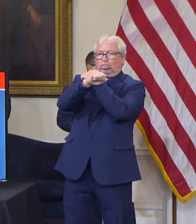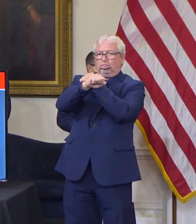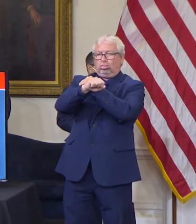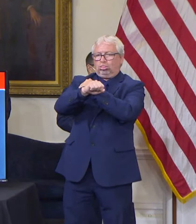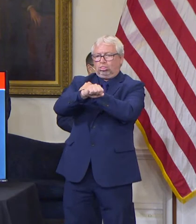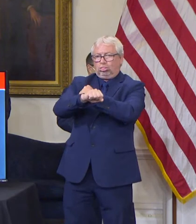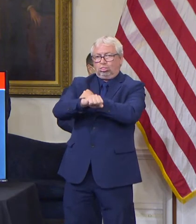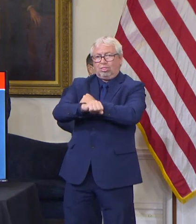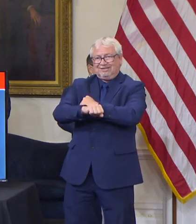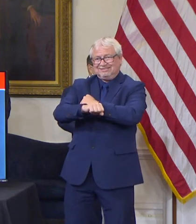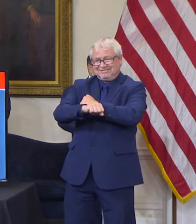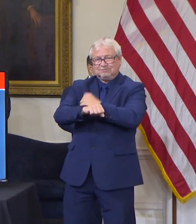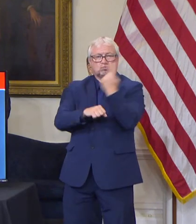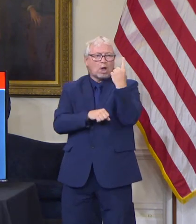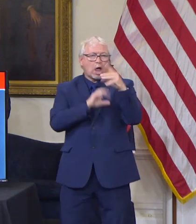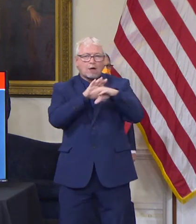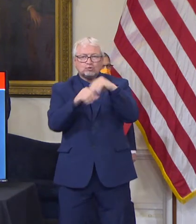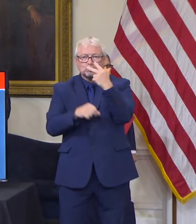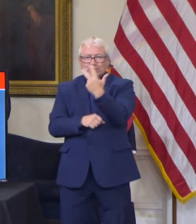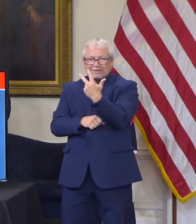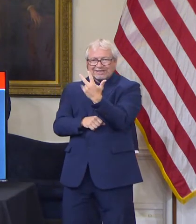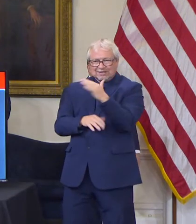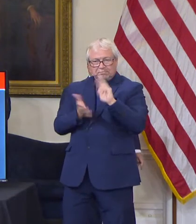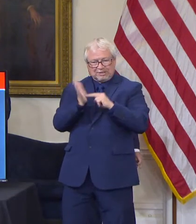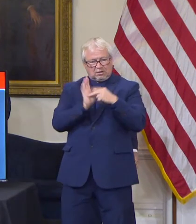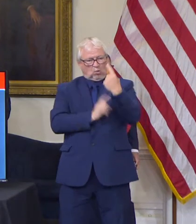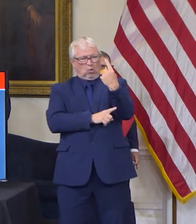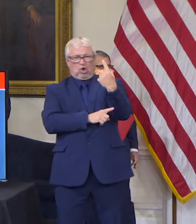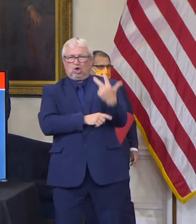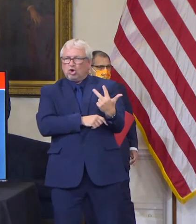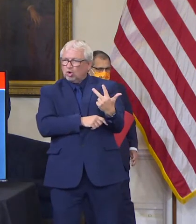weakened immunity and showed that as many as one in three were particularly vulnerable.